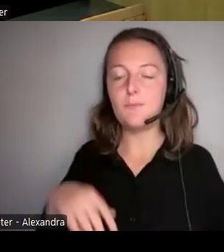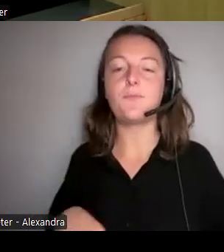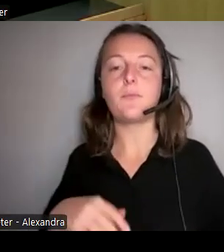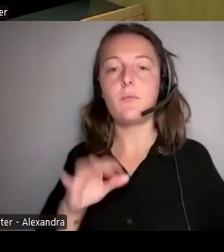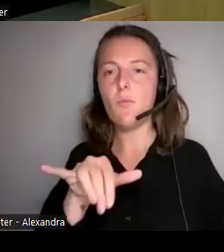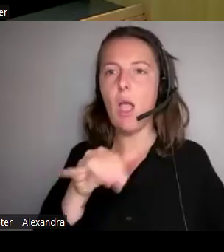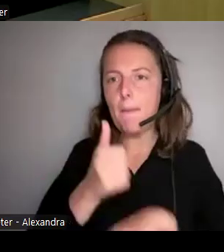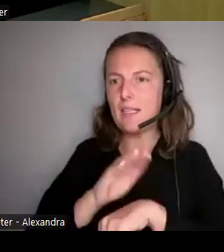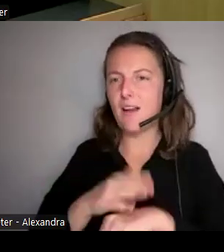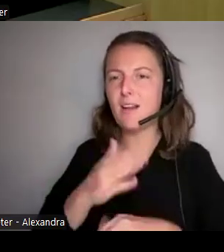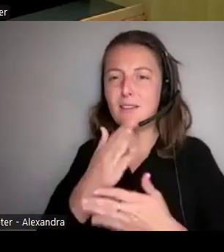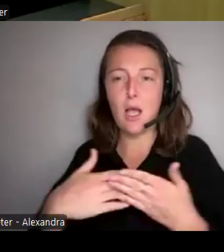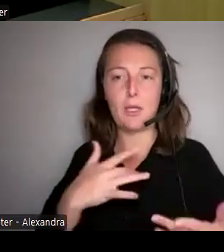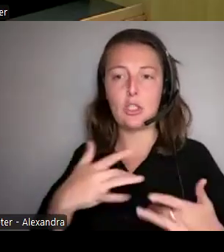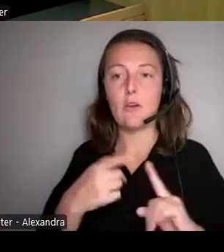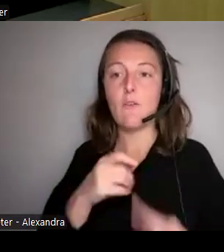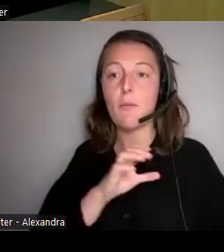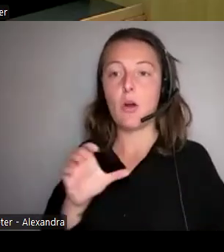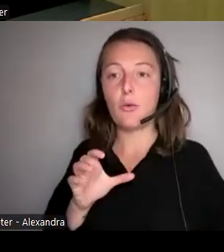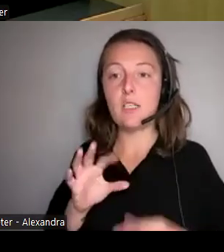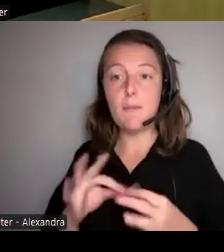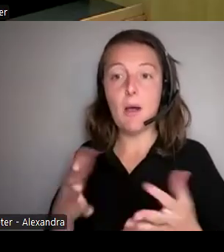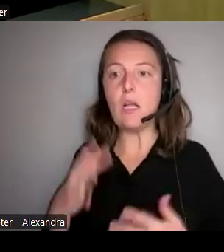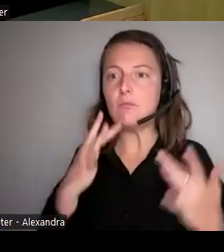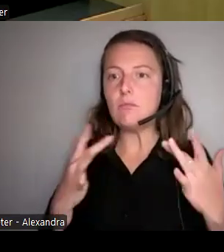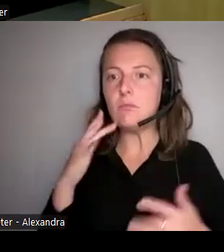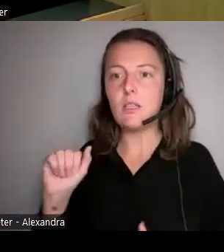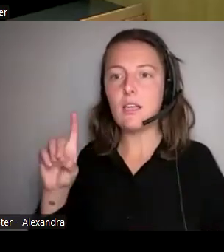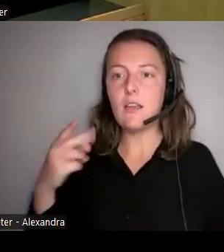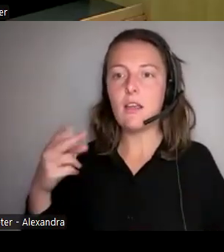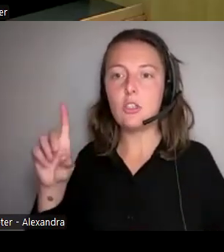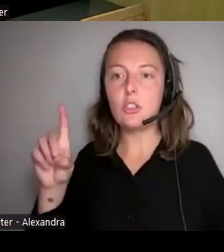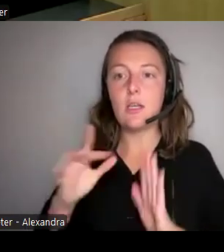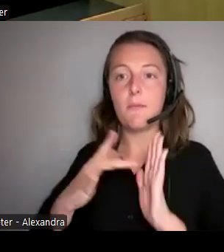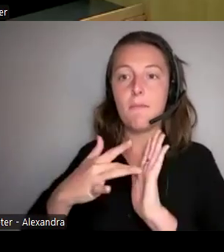of the concerns Congress had about the shortage of ADHD medications. There's a huge review about